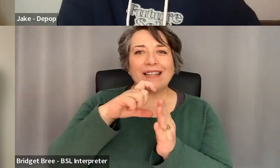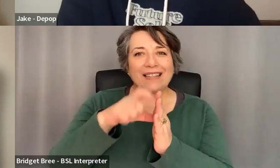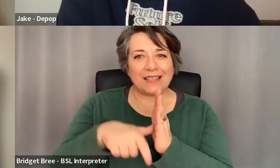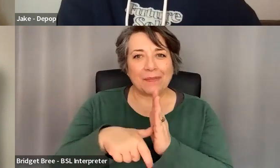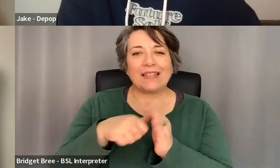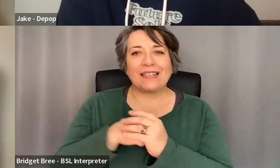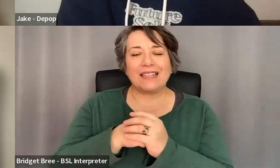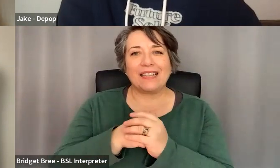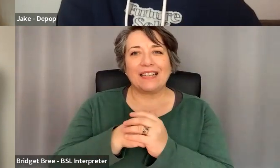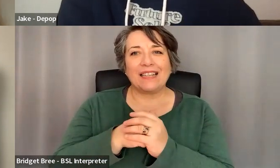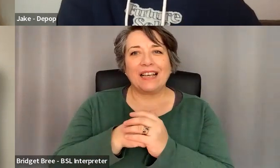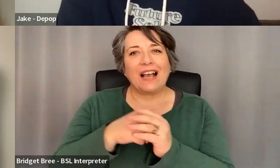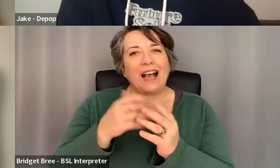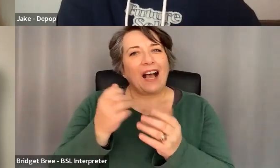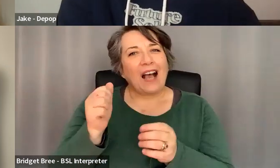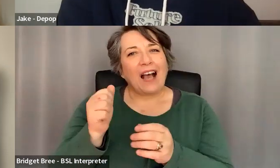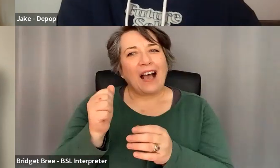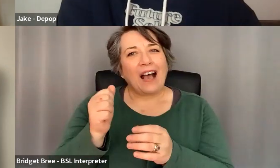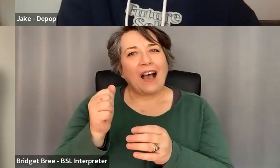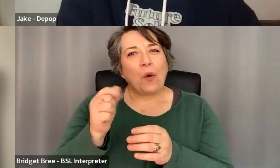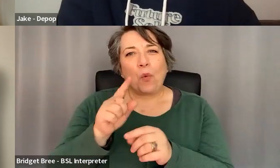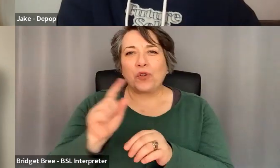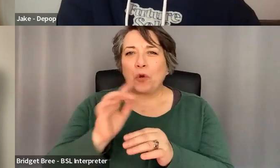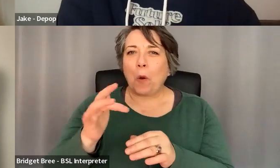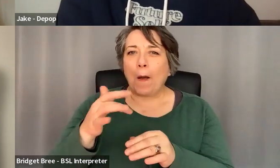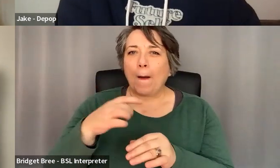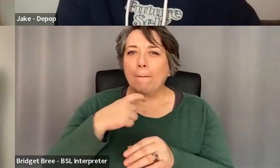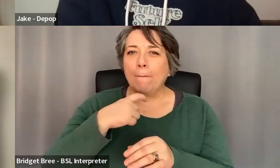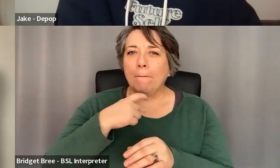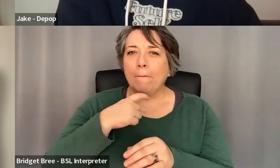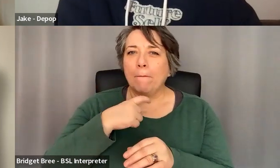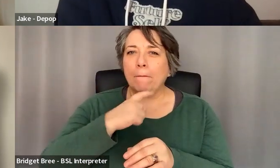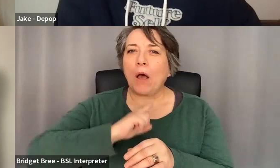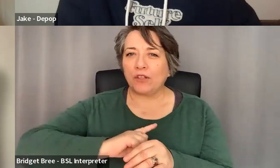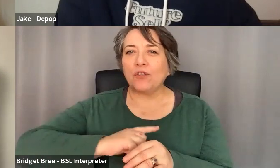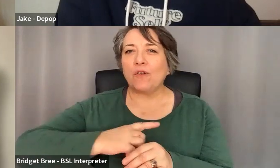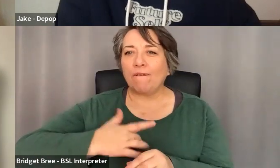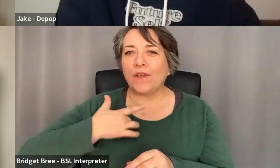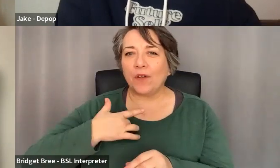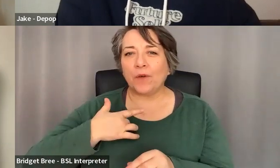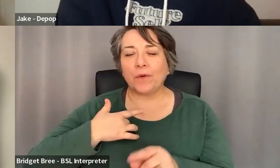individual. What is the best thing you have done to ensure exclusivity and inclusivity. But your personal view. What do you think? There's not a right or wrong answer. It depends on the individual. Your personal view.